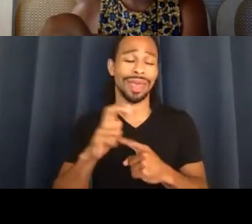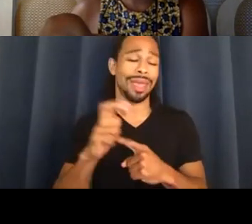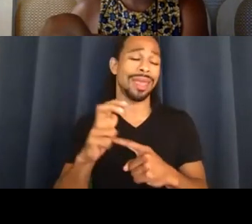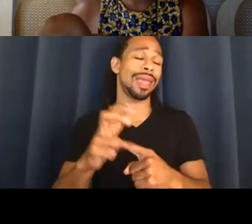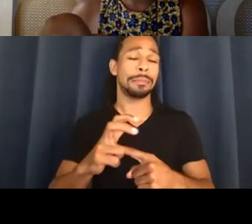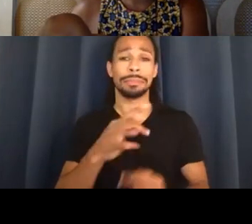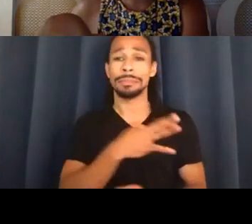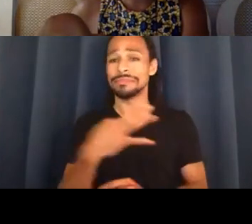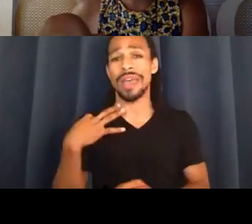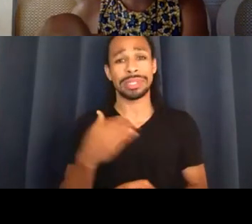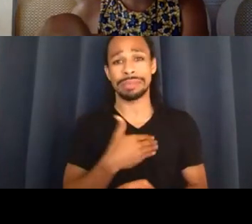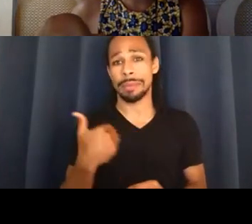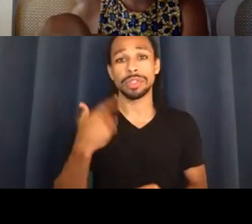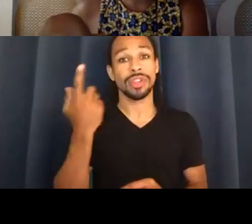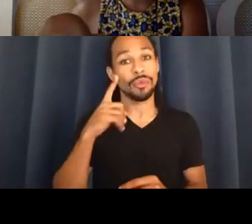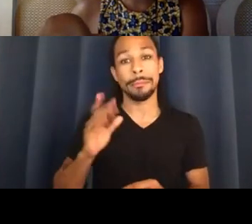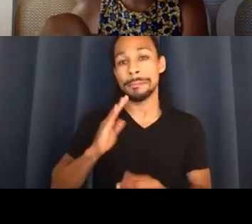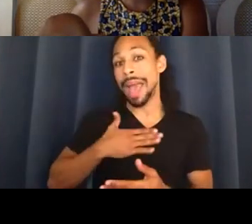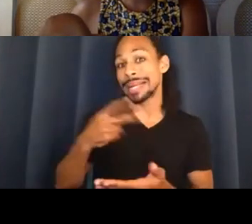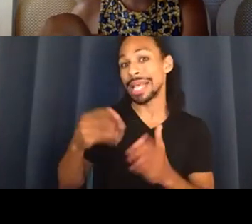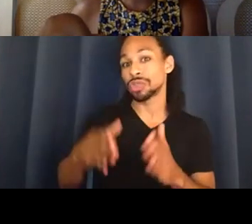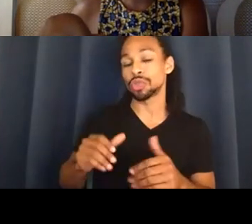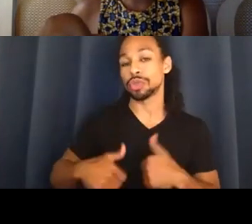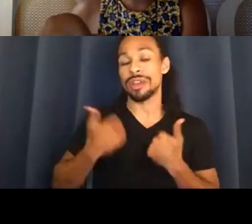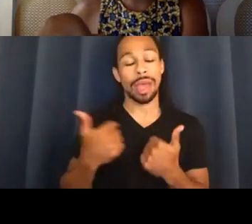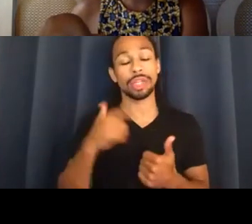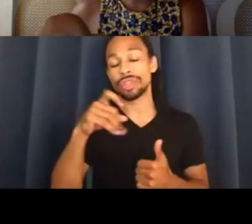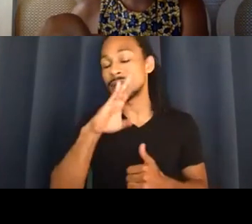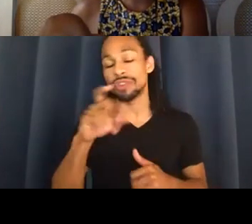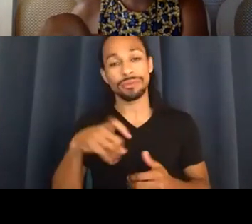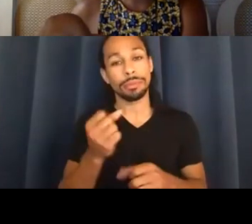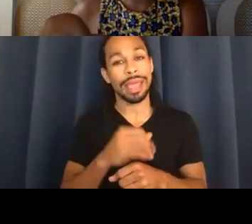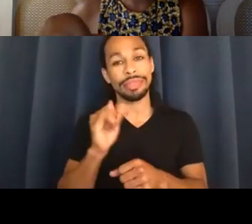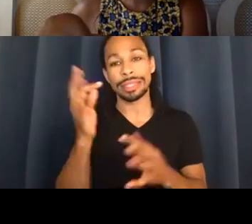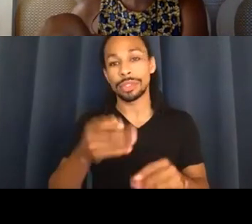make in order for this organization to survive, but I did have to do that.